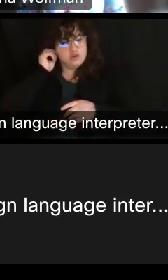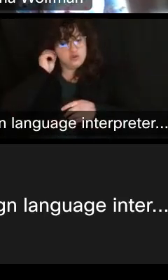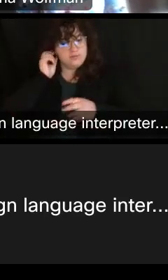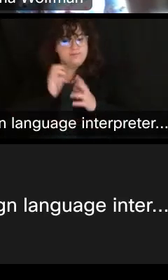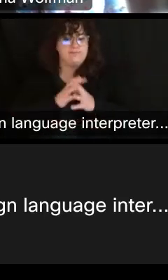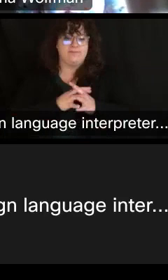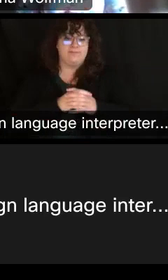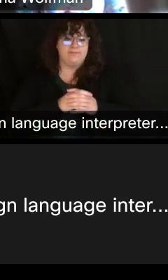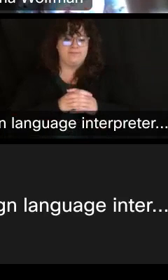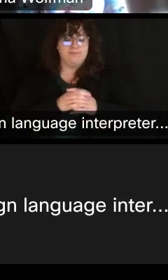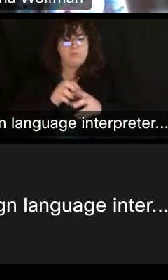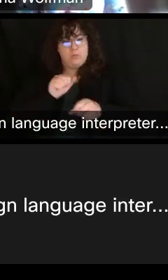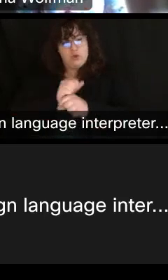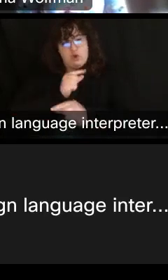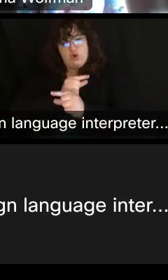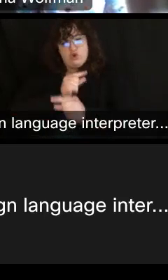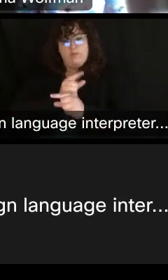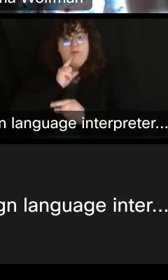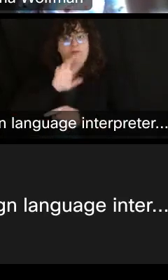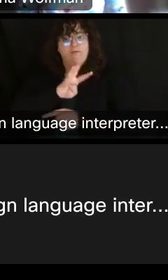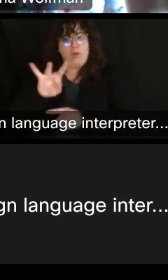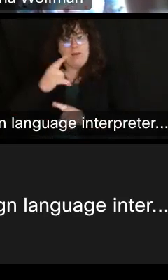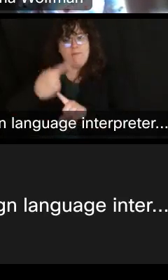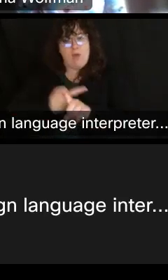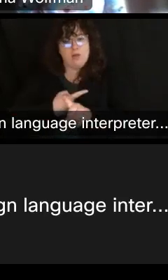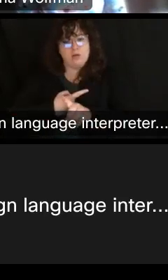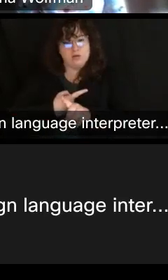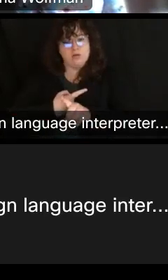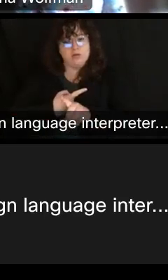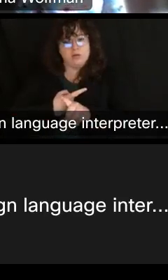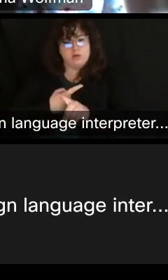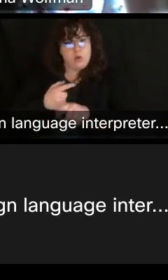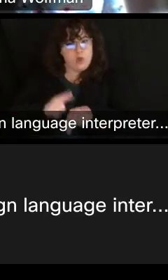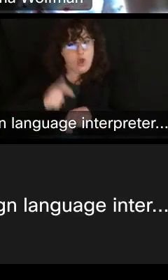guardianship for 48 months or longer, as an agency we can look at reestablishing